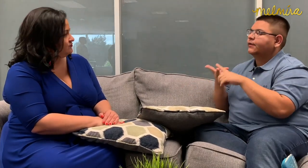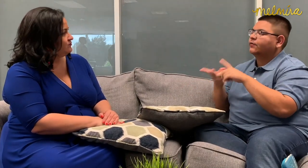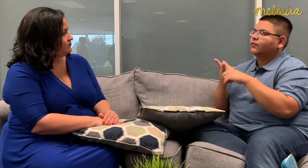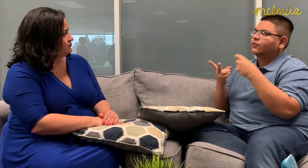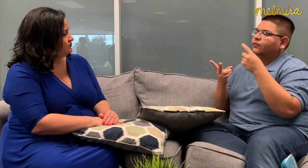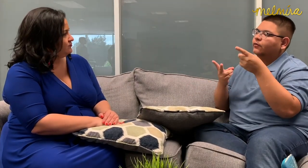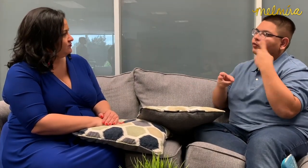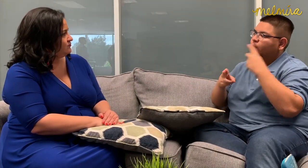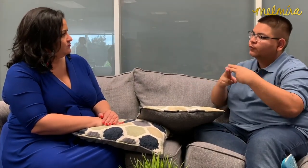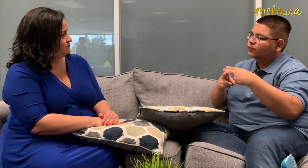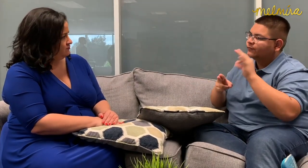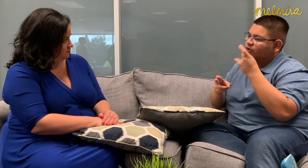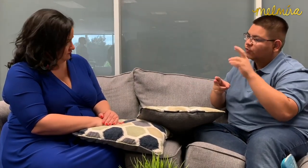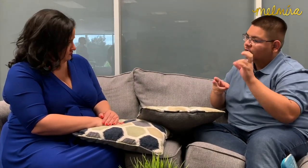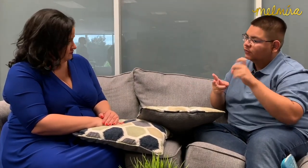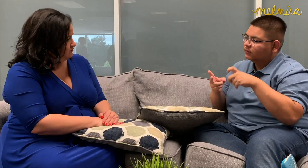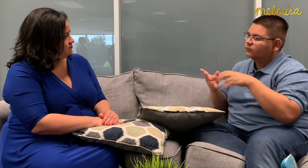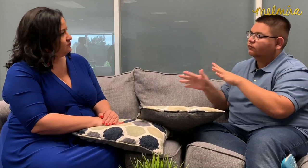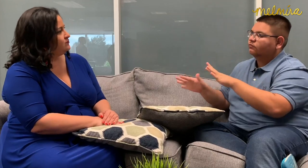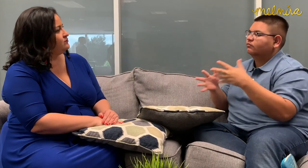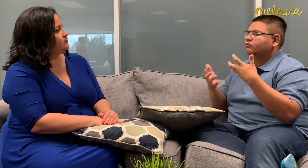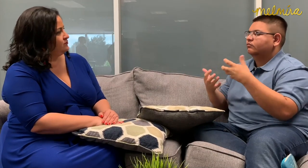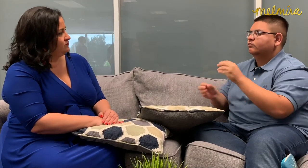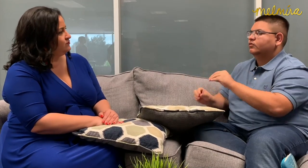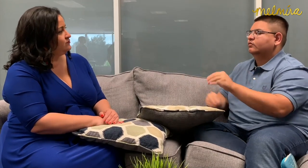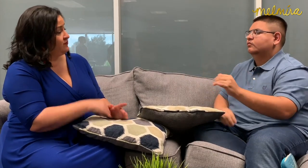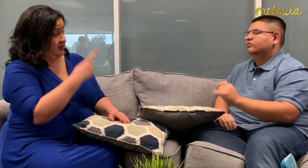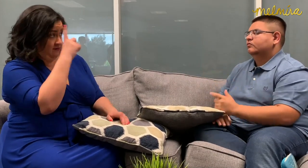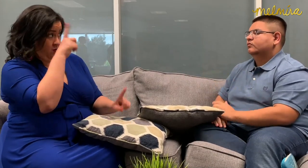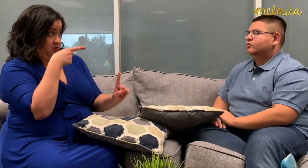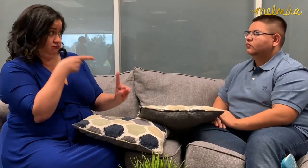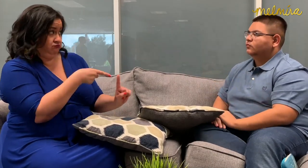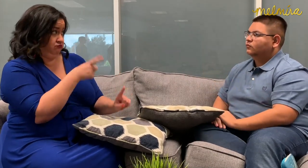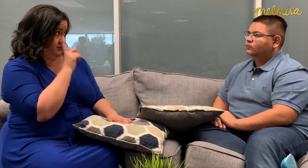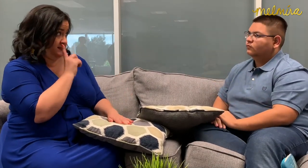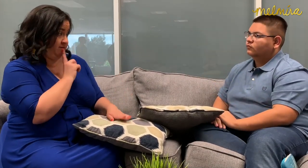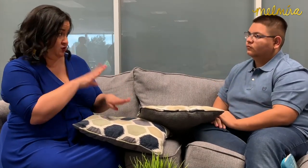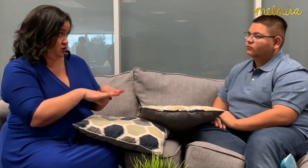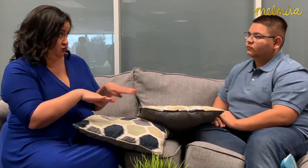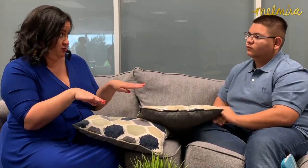or temporary home. For only deaf children?